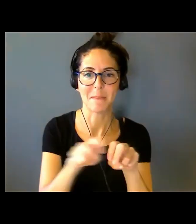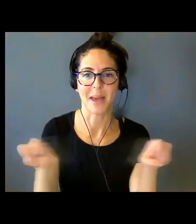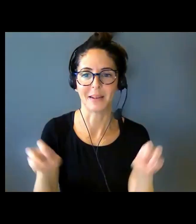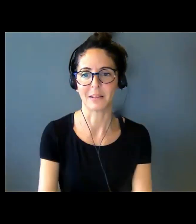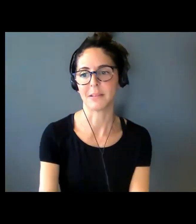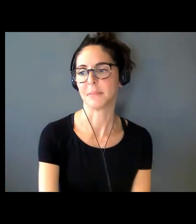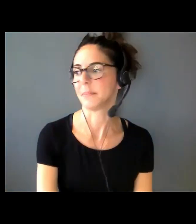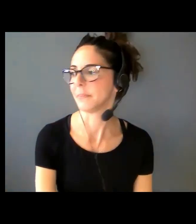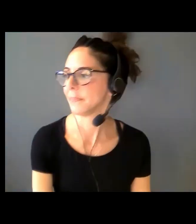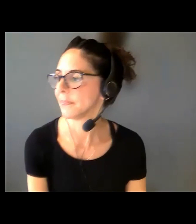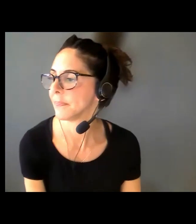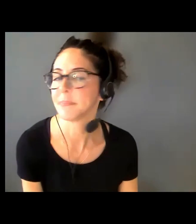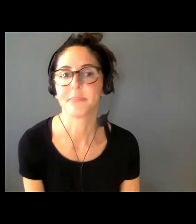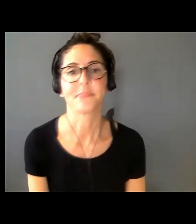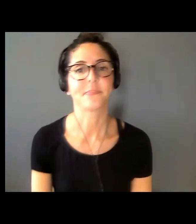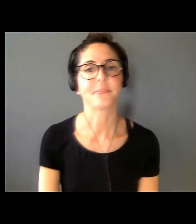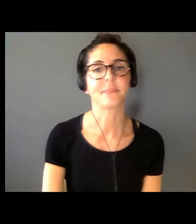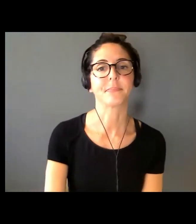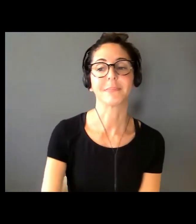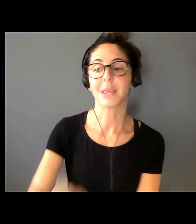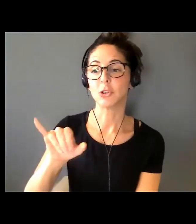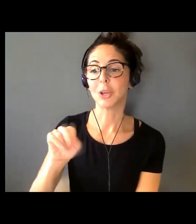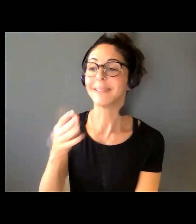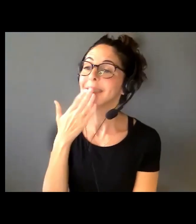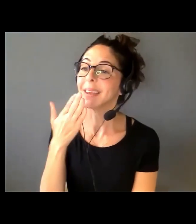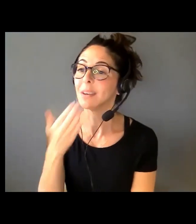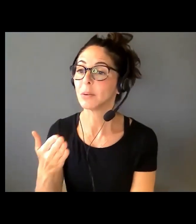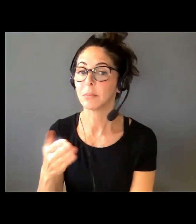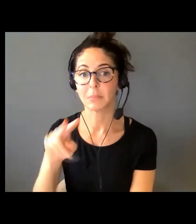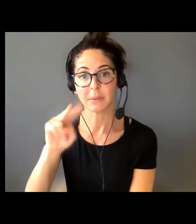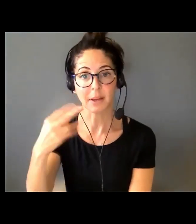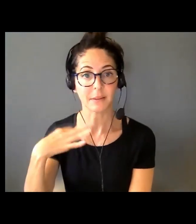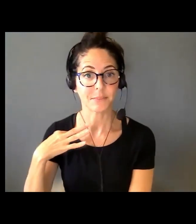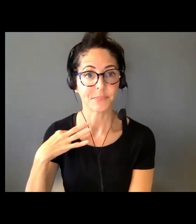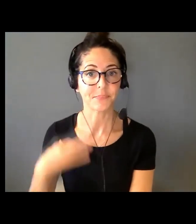Thanks so much, Evelyn. Who would like to go next? >> CLAUDE TARDIF: Yes, if I can… Claude. >> CLAUDE TARDIF: If I can